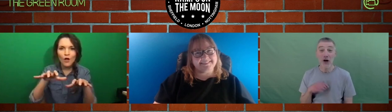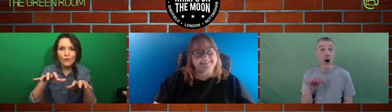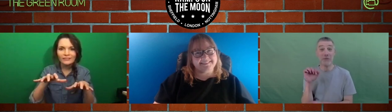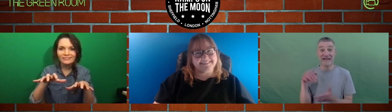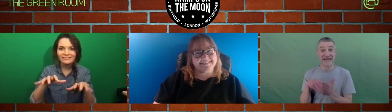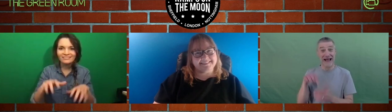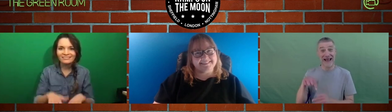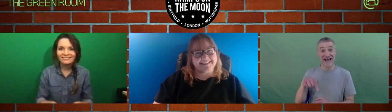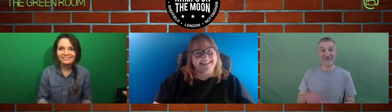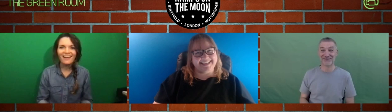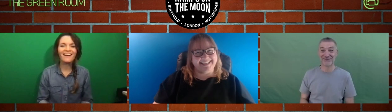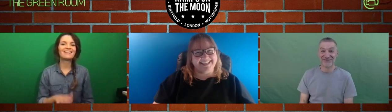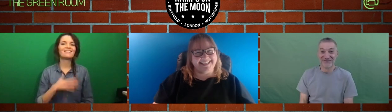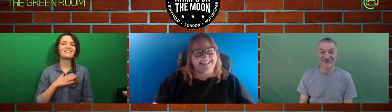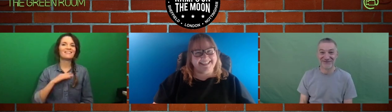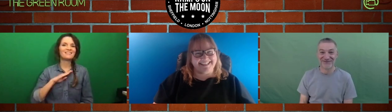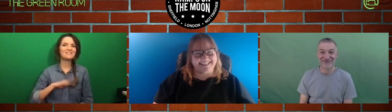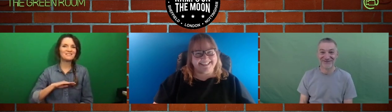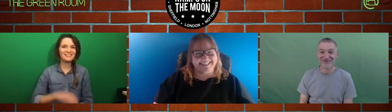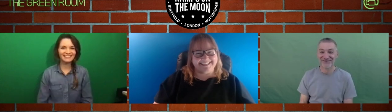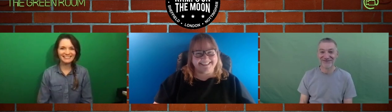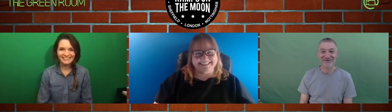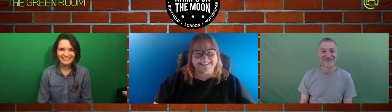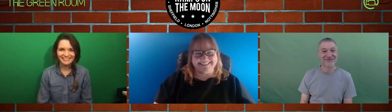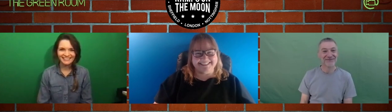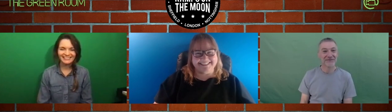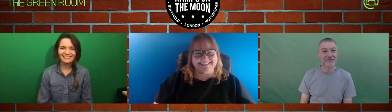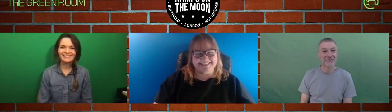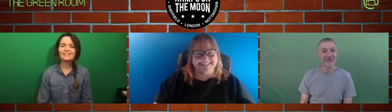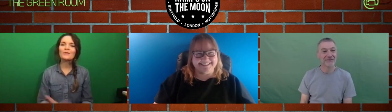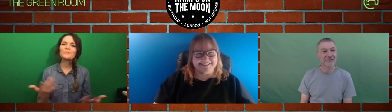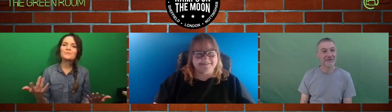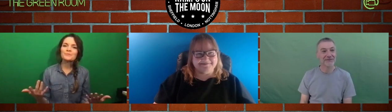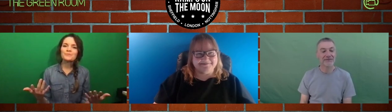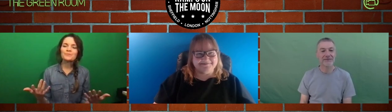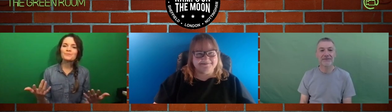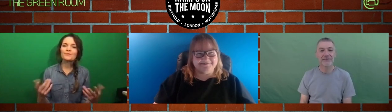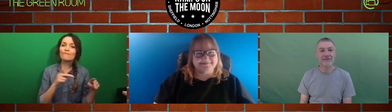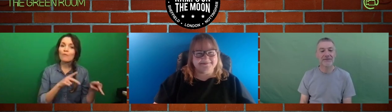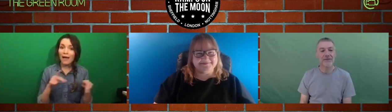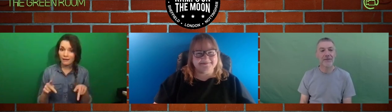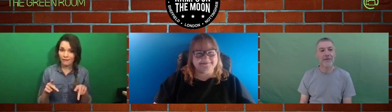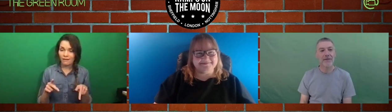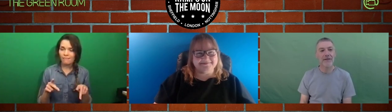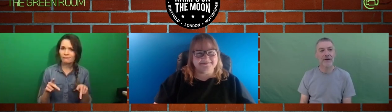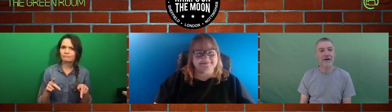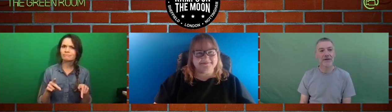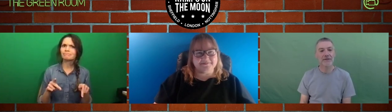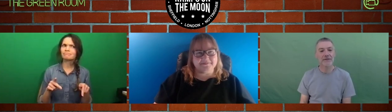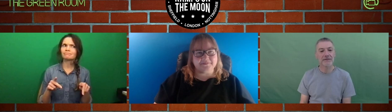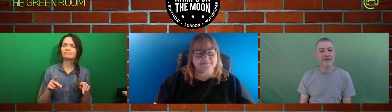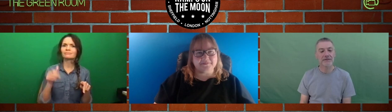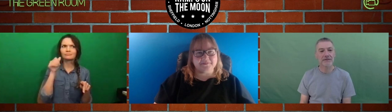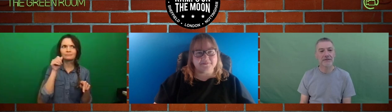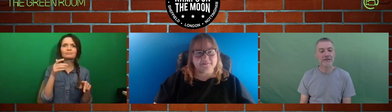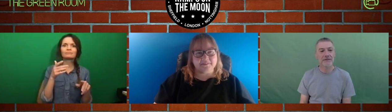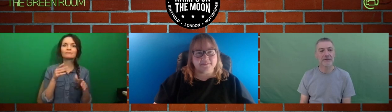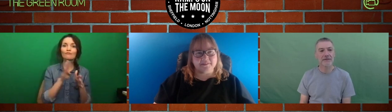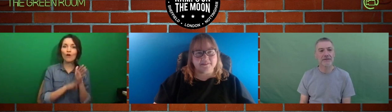Still here, okay good. And so Rebekah the way that things changed all the time in rehearsal,